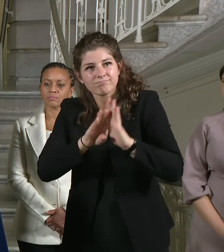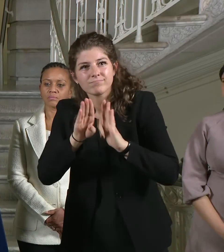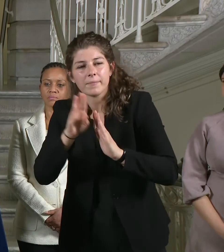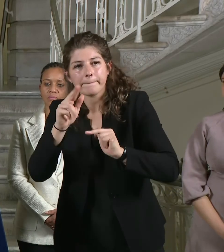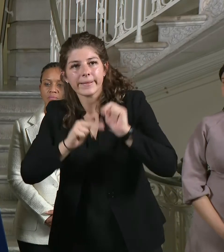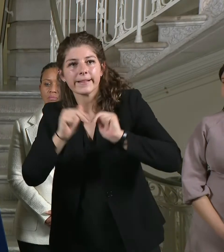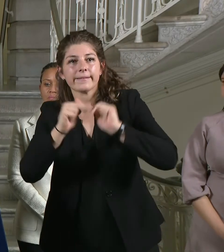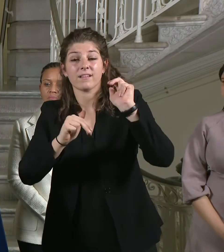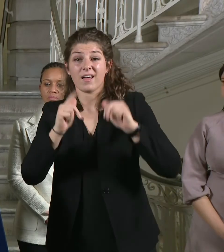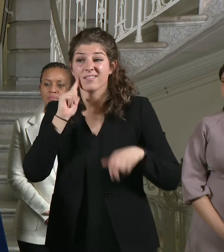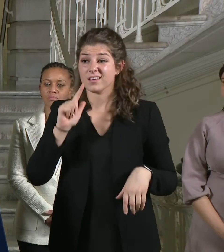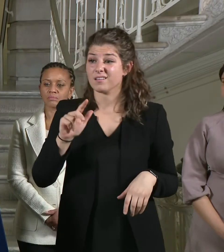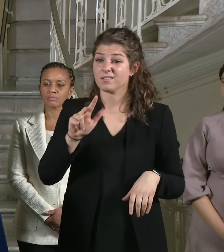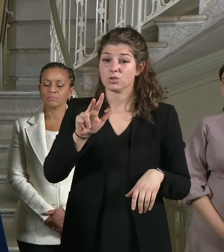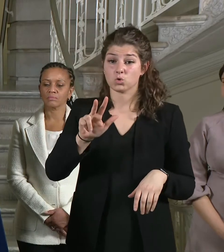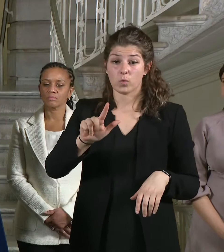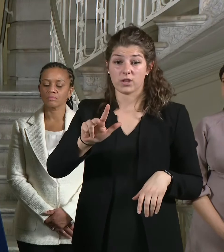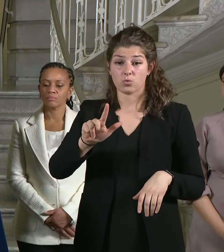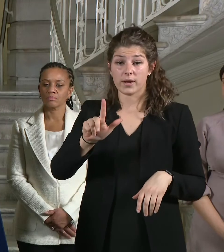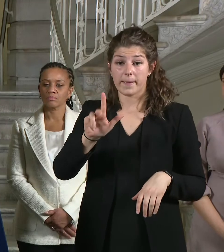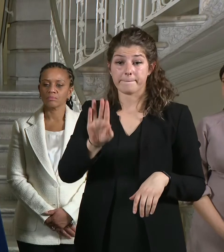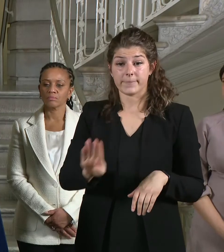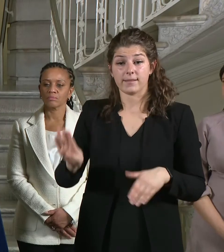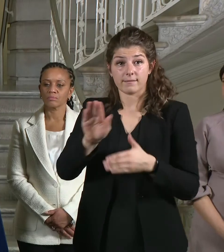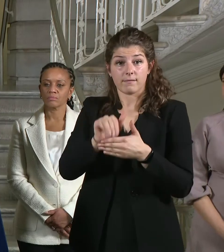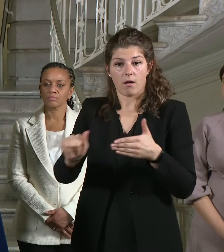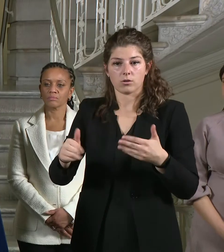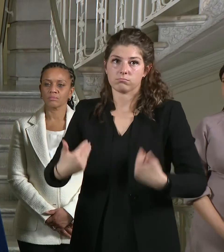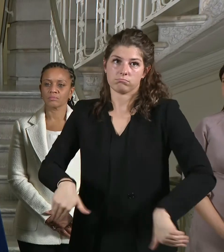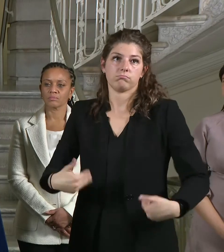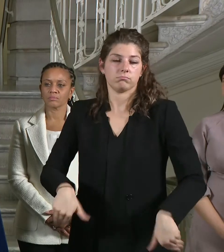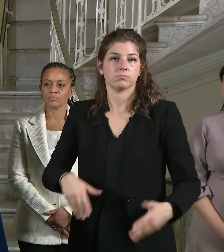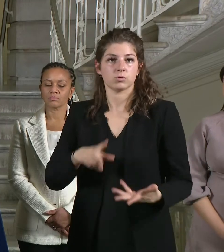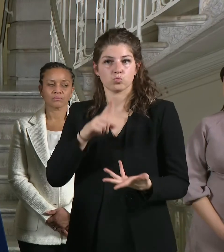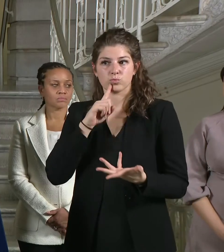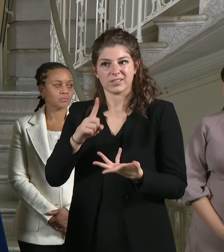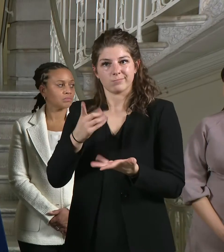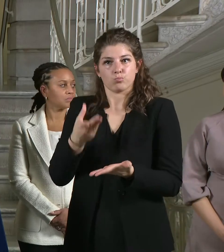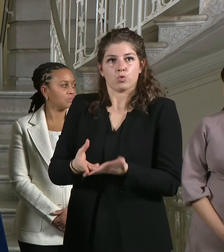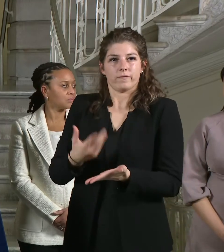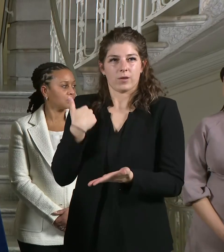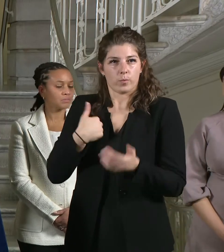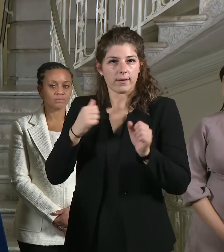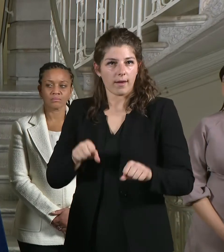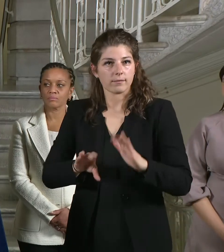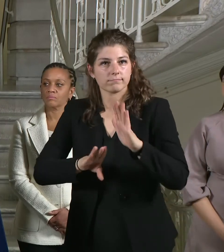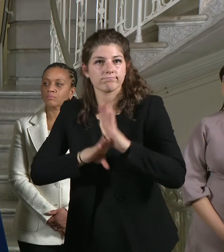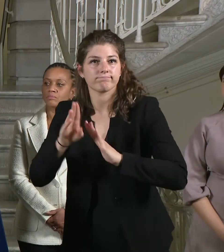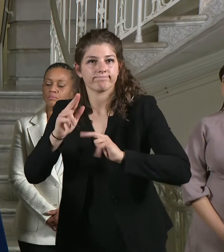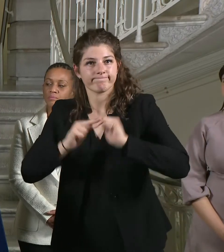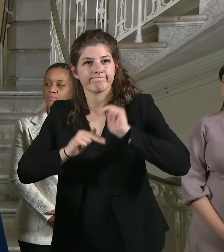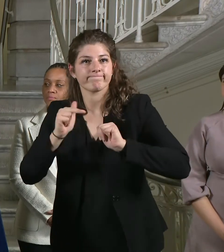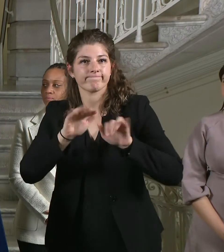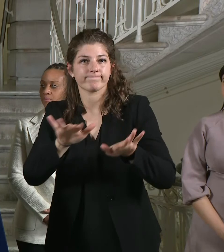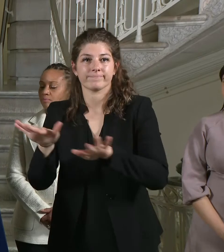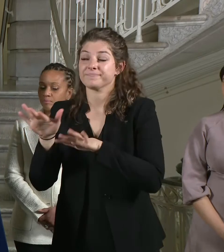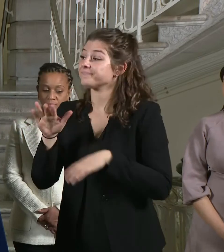HOUSING IN THE CITY. INVESTMENTS ARE STRONG AND WE BELIEVE WE NEED TO CONTINUE